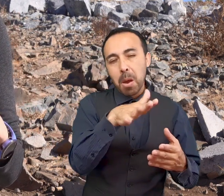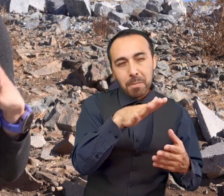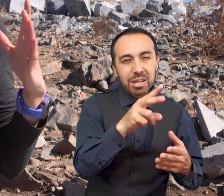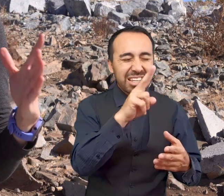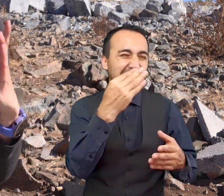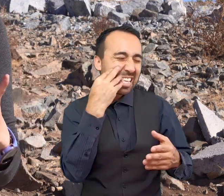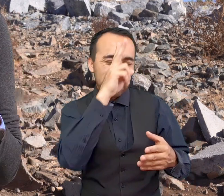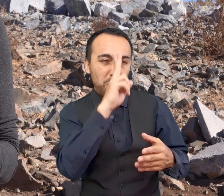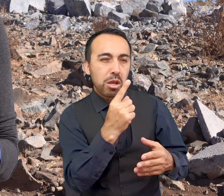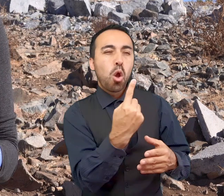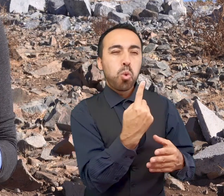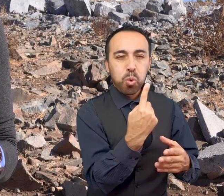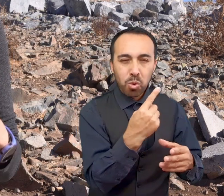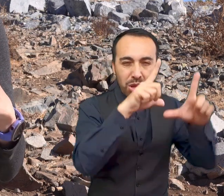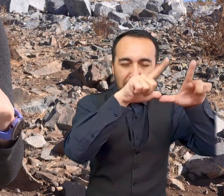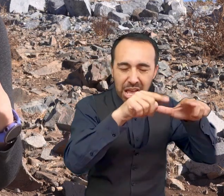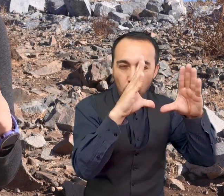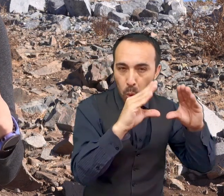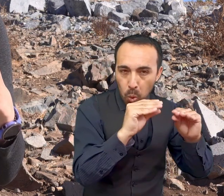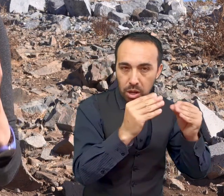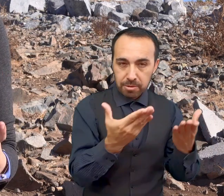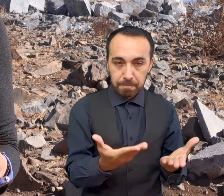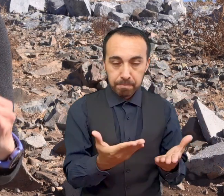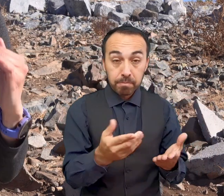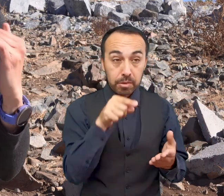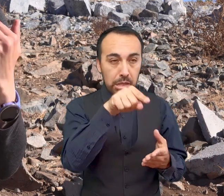evolution of binary black holes within these environments.